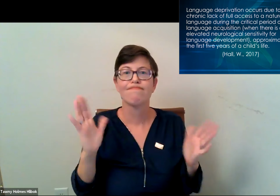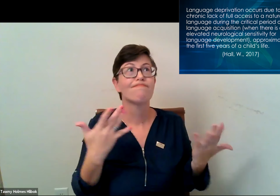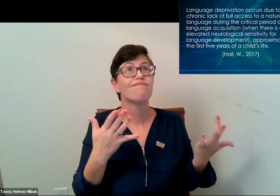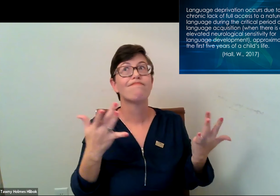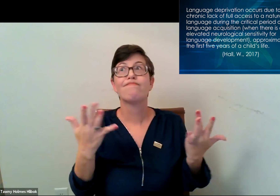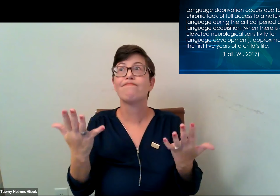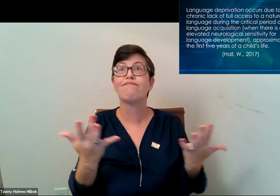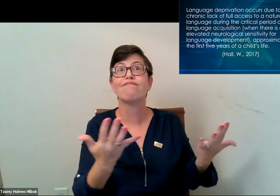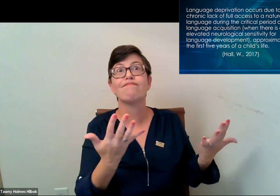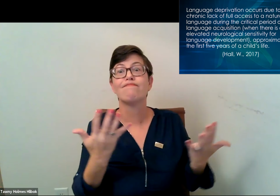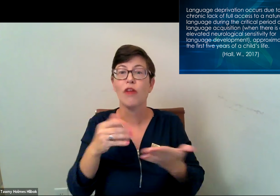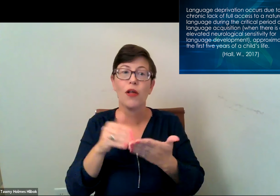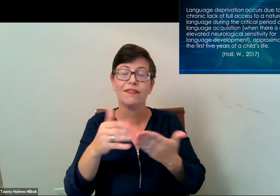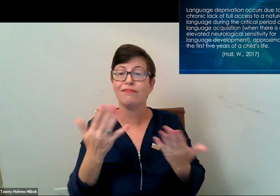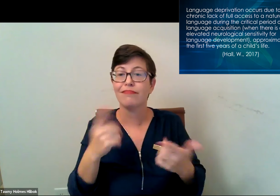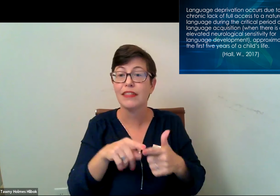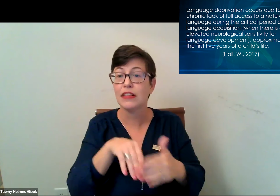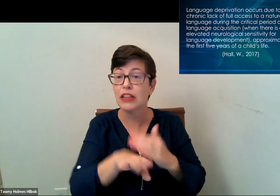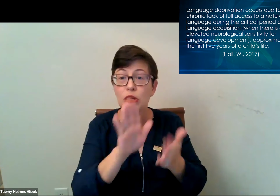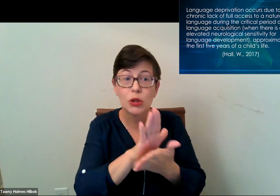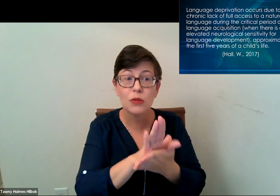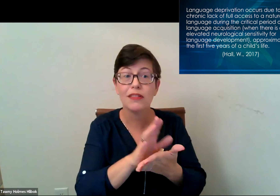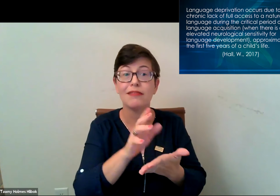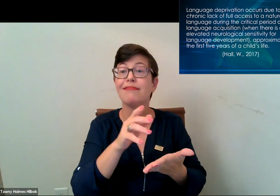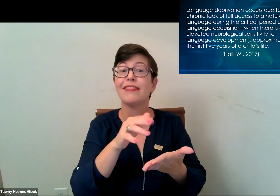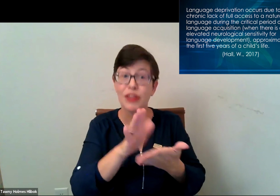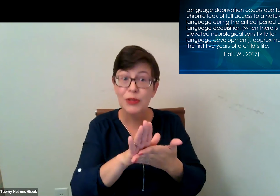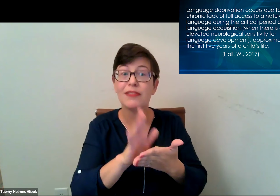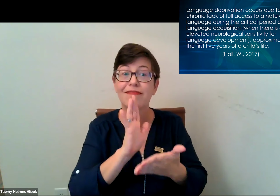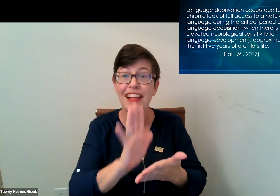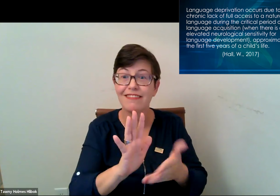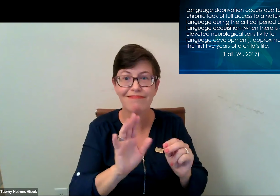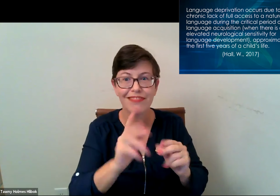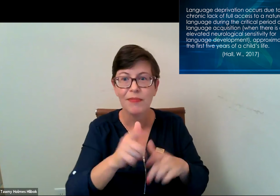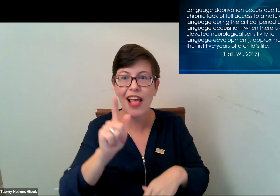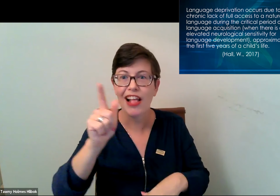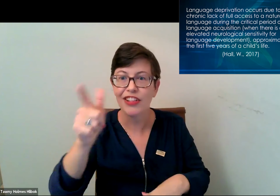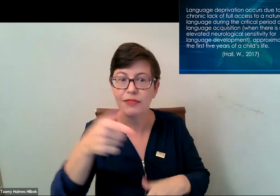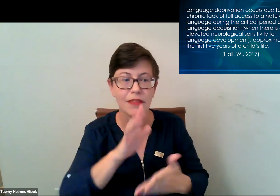very little to be had therefore the child has left waiting and then, once they go to school at five.